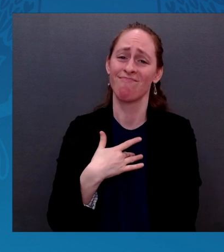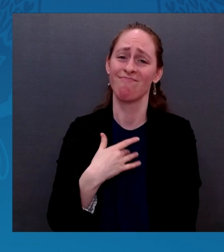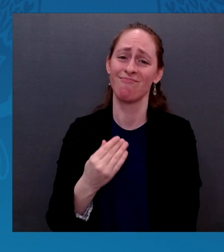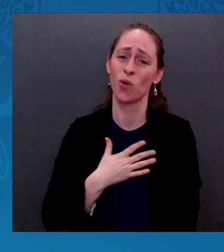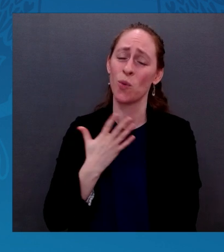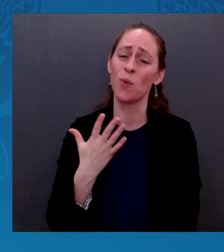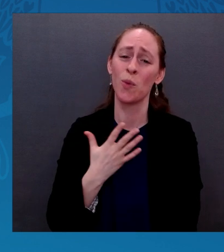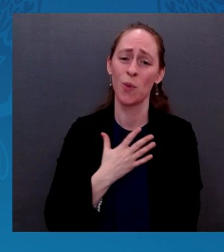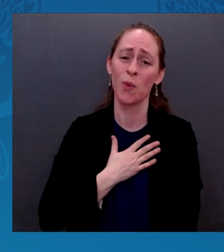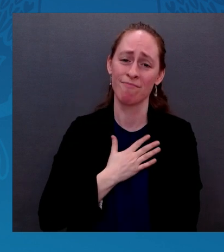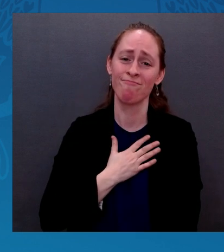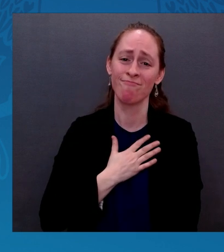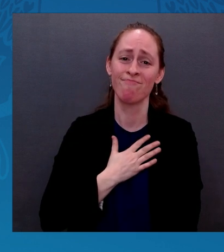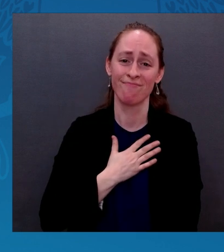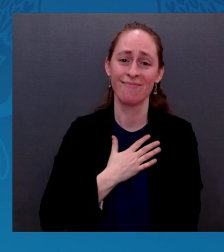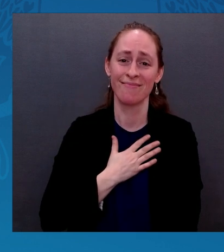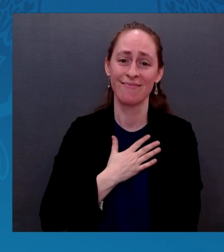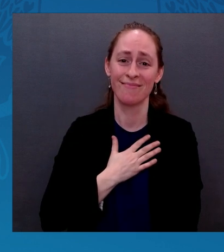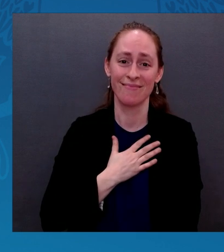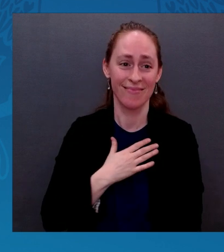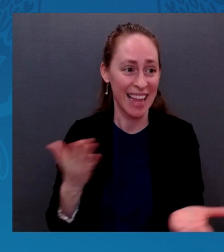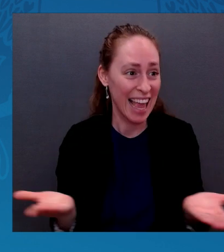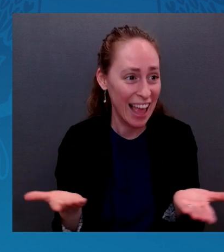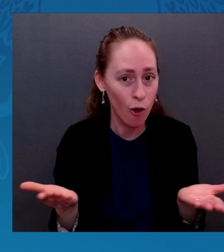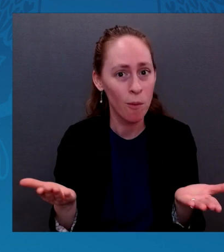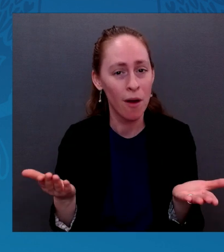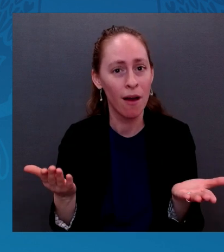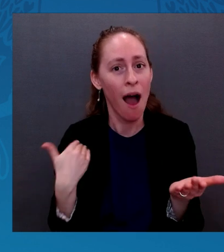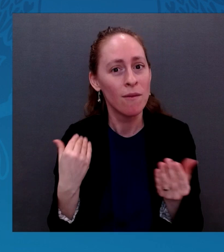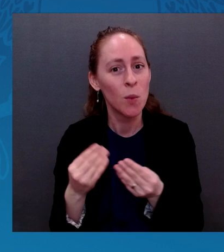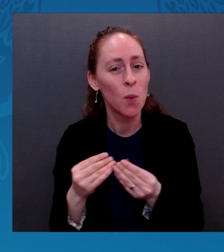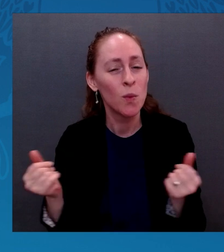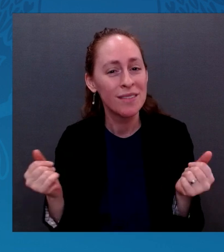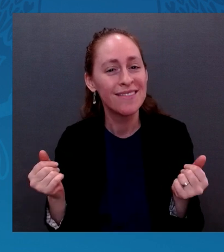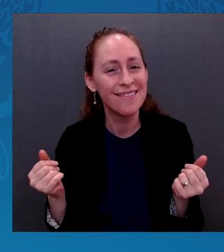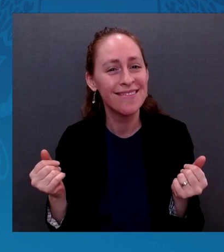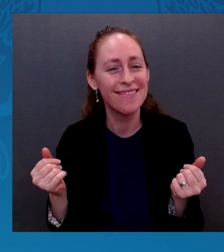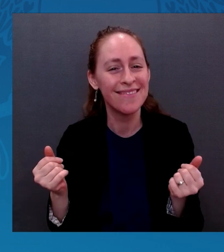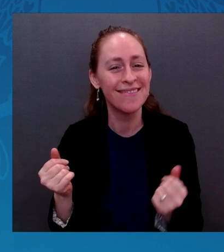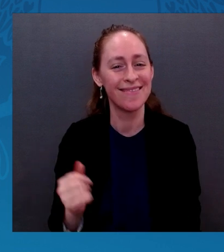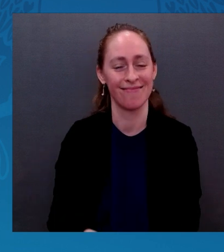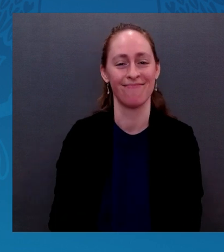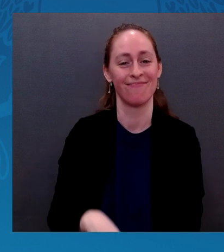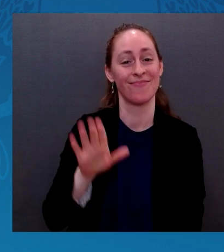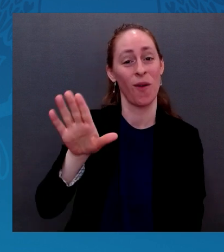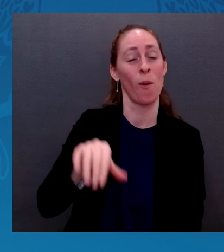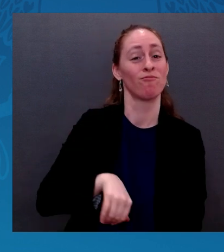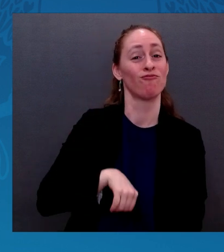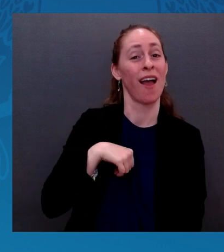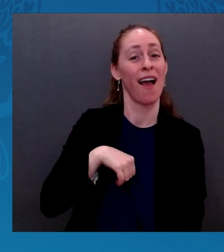So I just want to say thank you all for your leadership. We're going to carry this story across the country, and I think we should all stand up